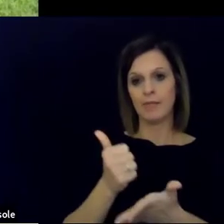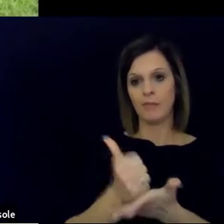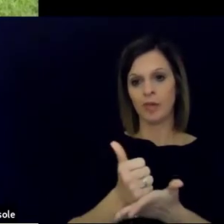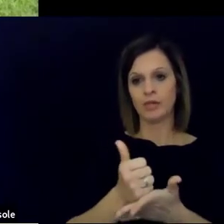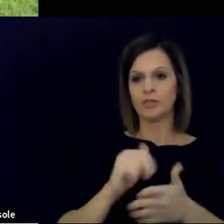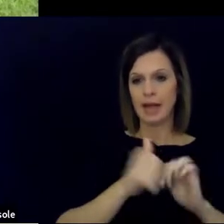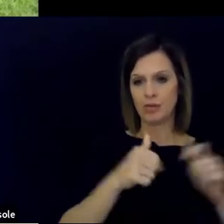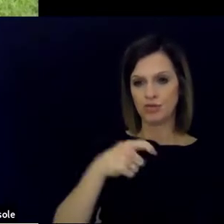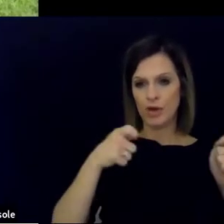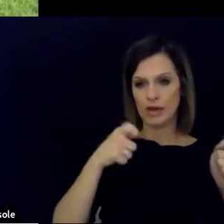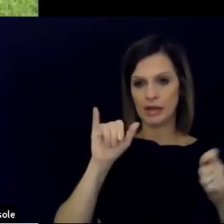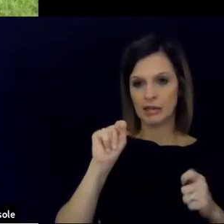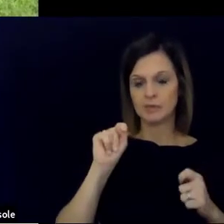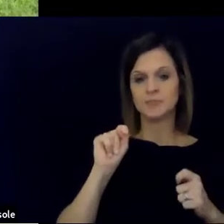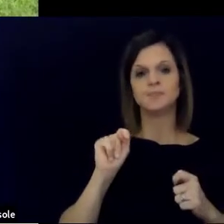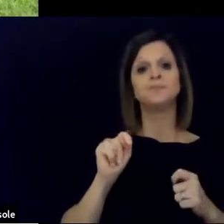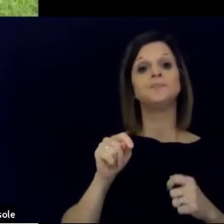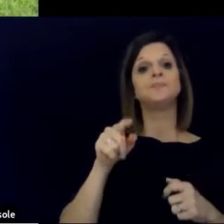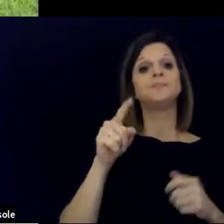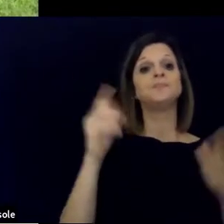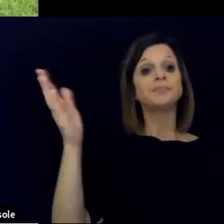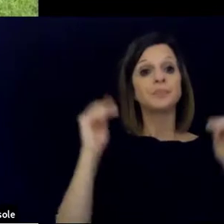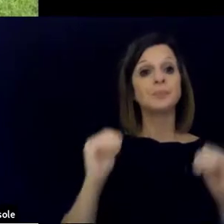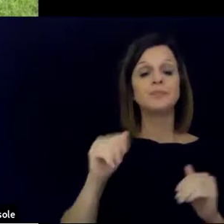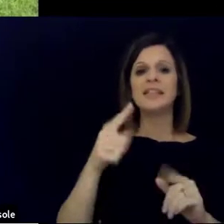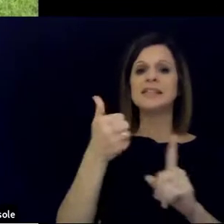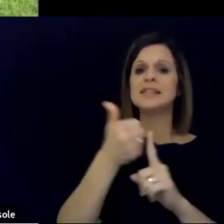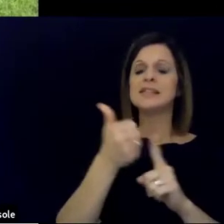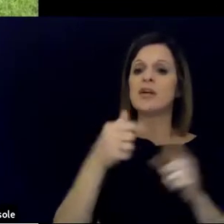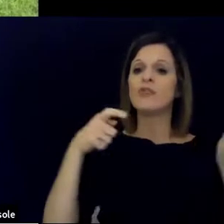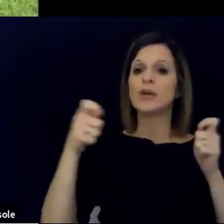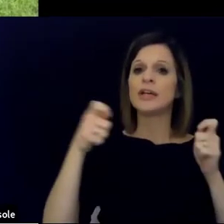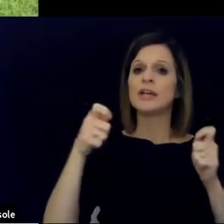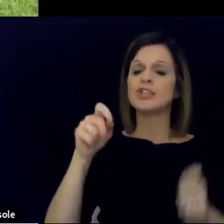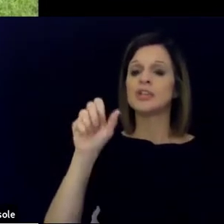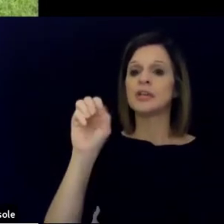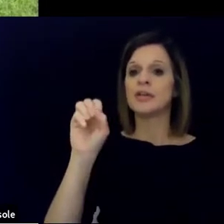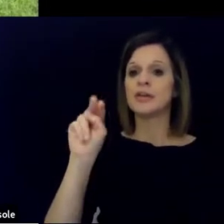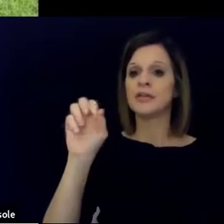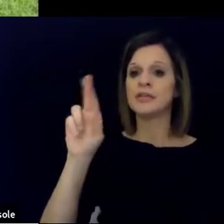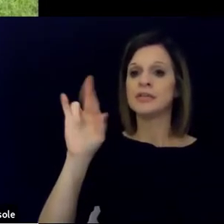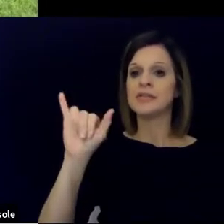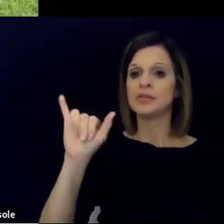This is the self-regulation of sensory systems. I've been talking about hanging upside down already, right?